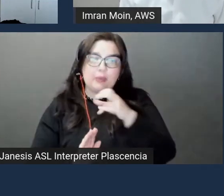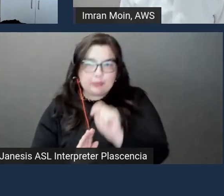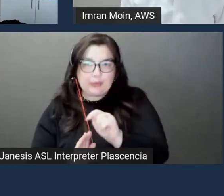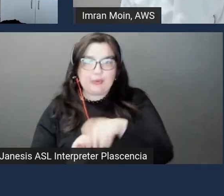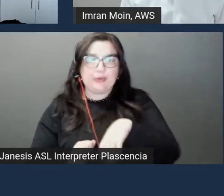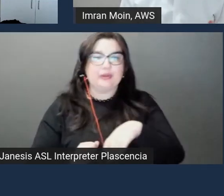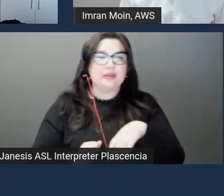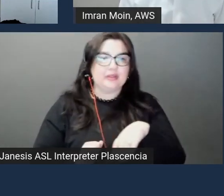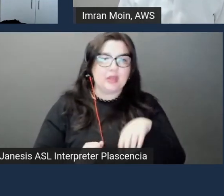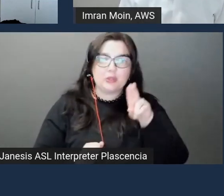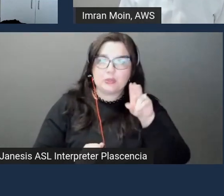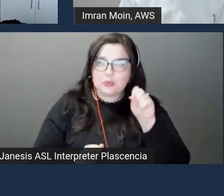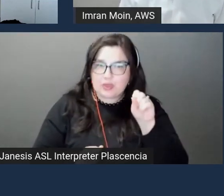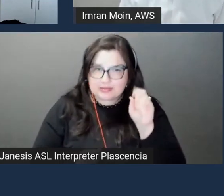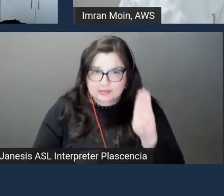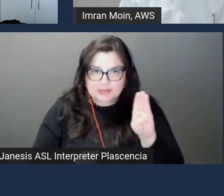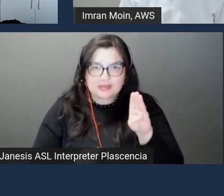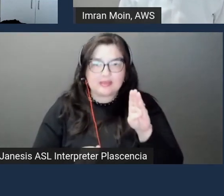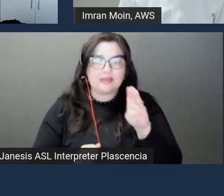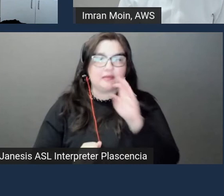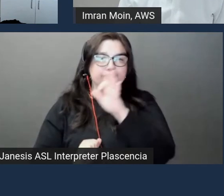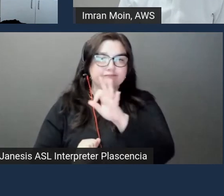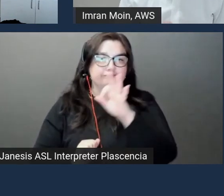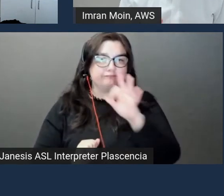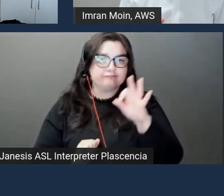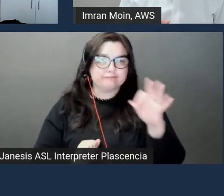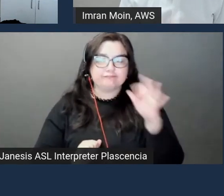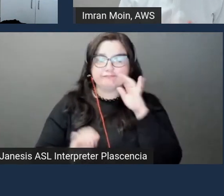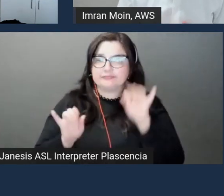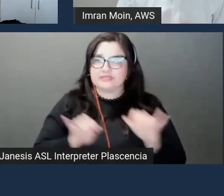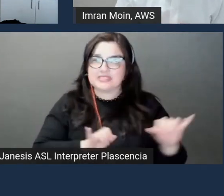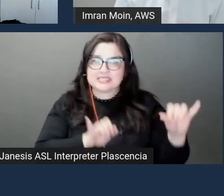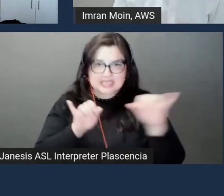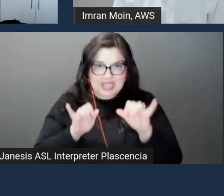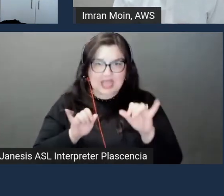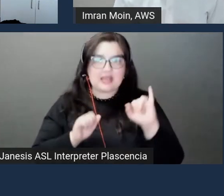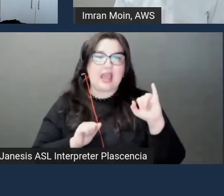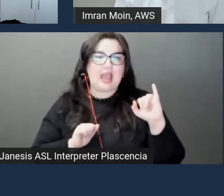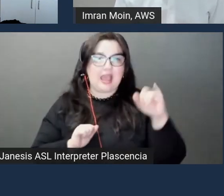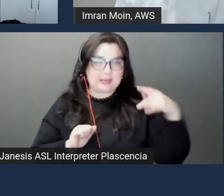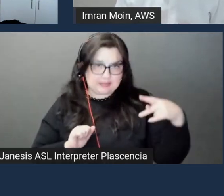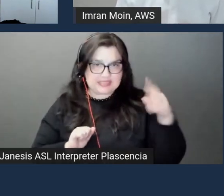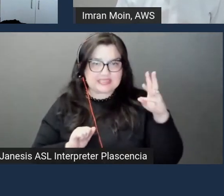It's got a USB port. Pretty standard. It's IP62 certified, so you can deploy it in